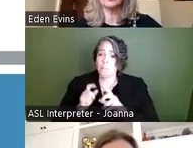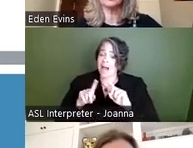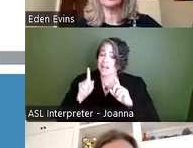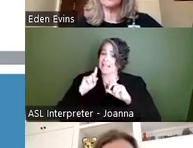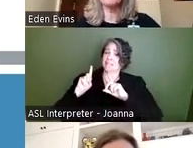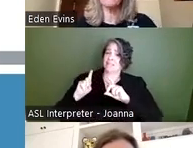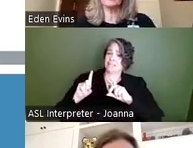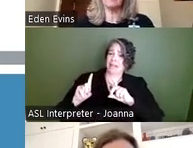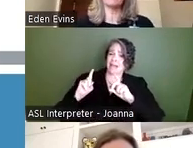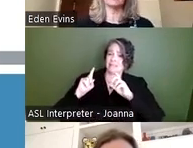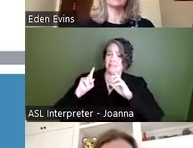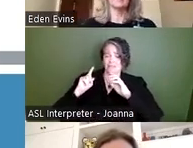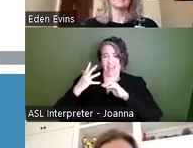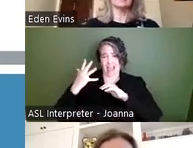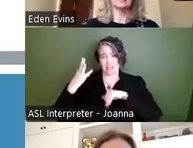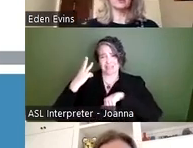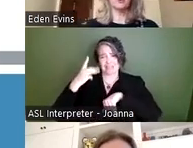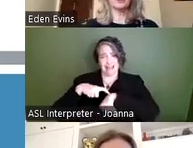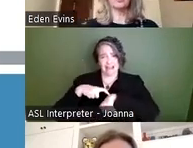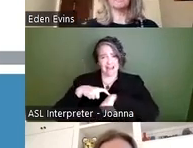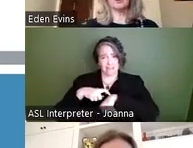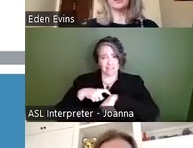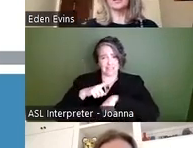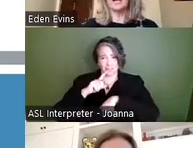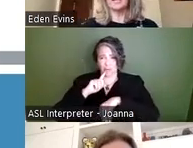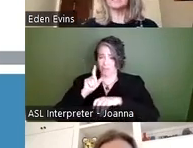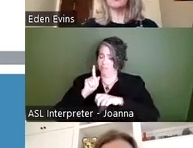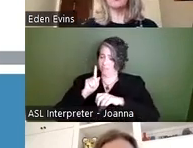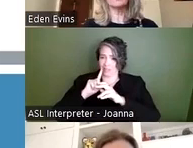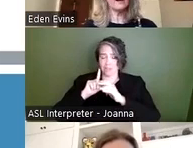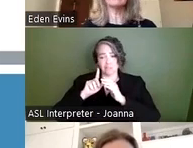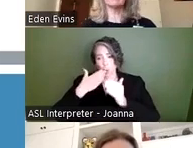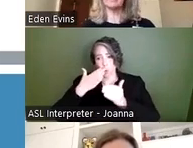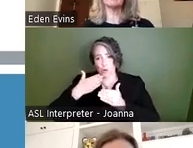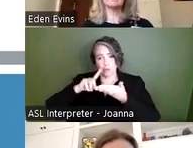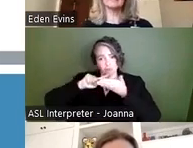ratio. So I'm quite confident that there's a causal component and what's very clear is that